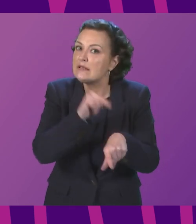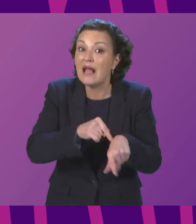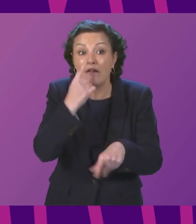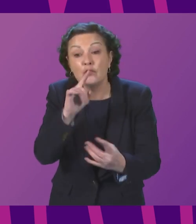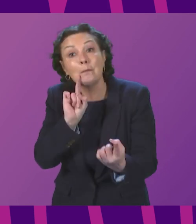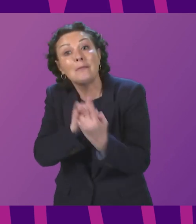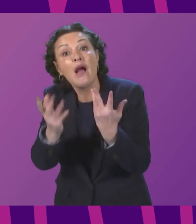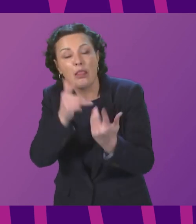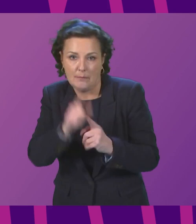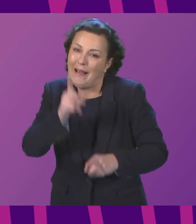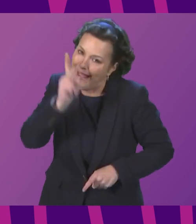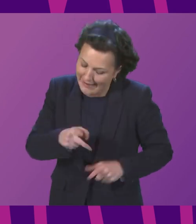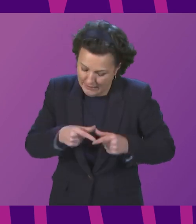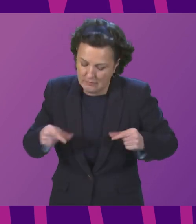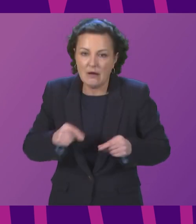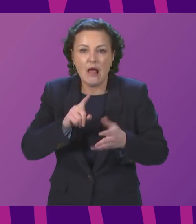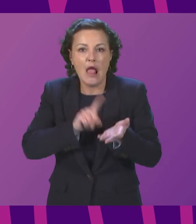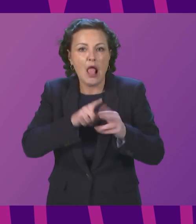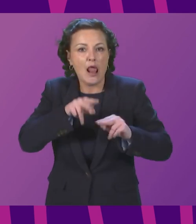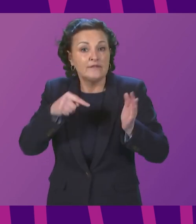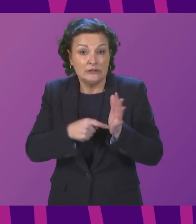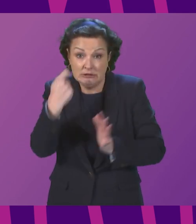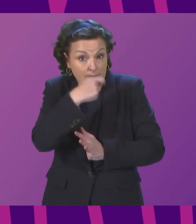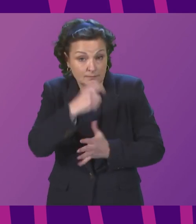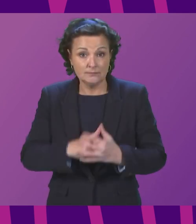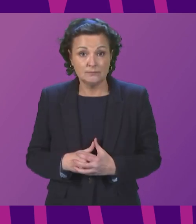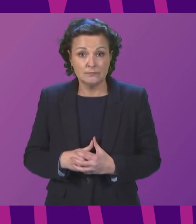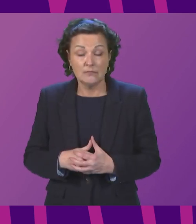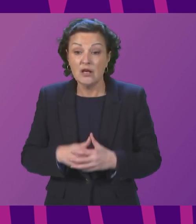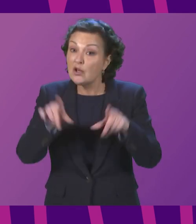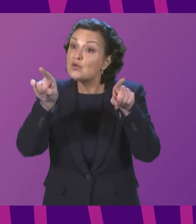years settings should take a lateral flow test just before starting back at work and